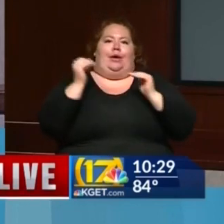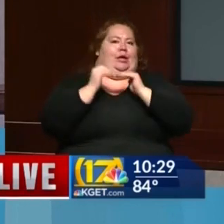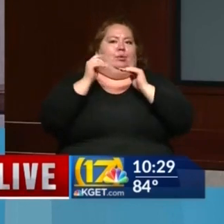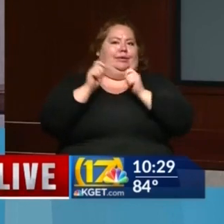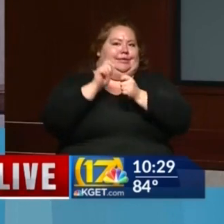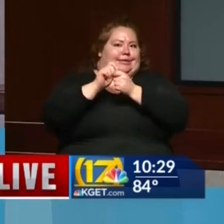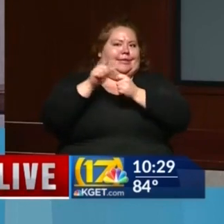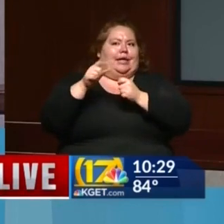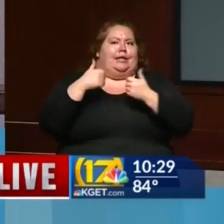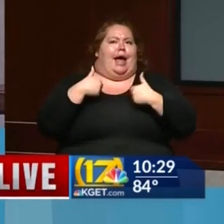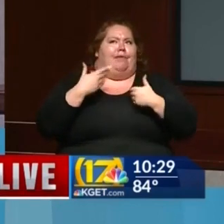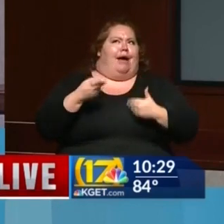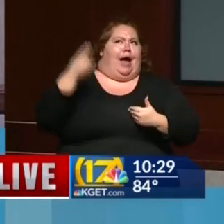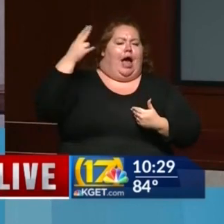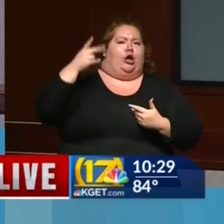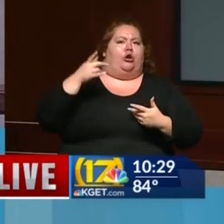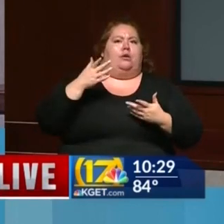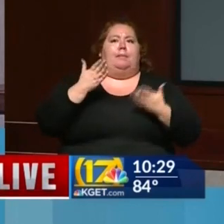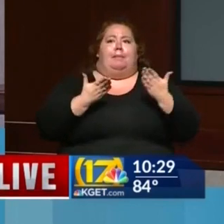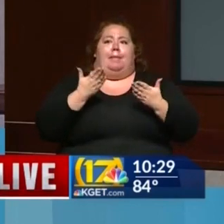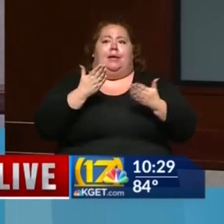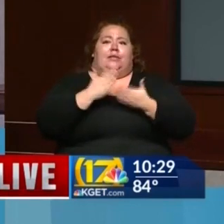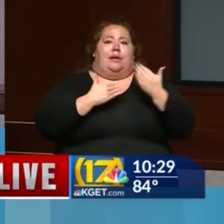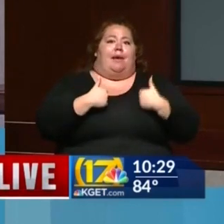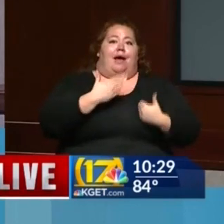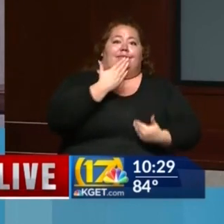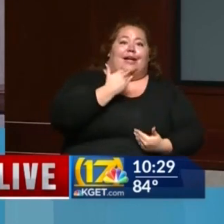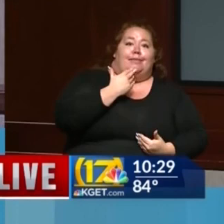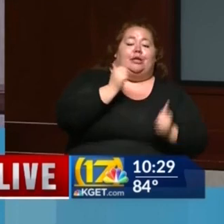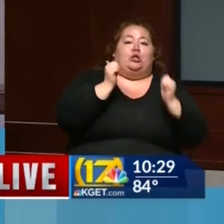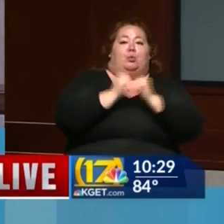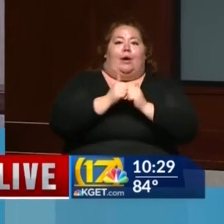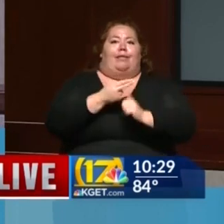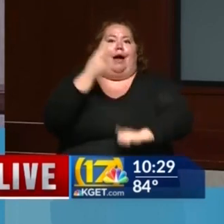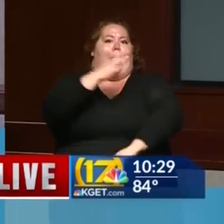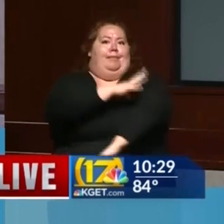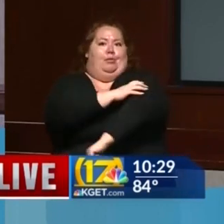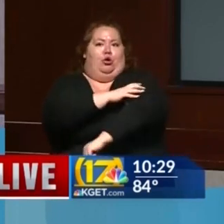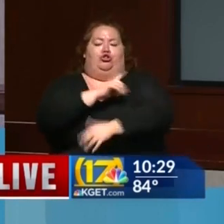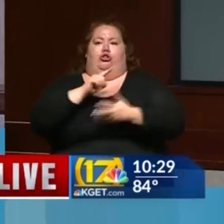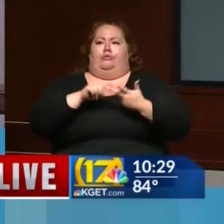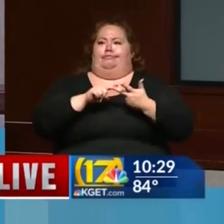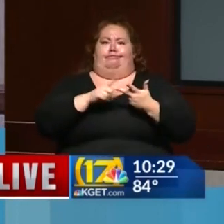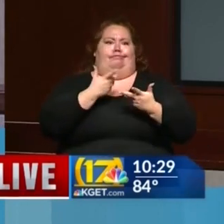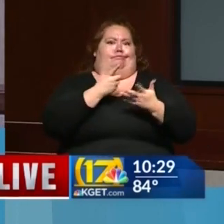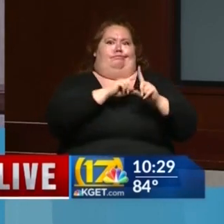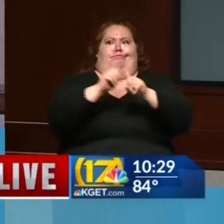IF YOU ADD UP ALL OF THOSE BAR CHARTS THEY DON'T EQUAL 371 MANY